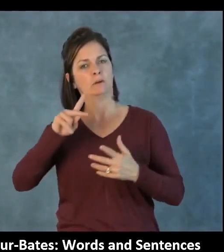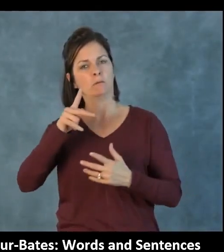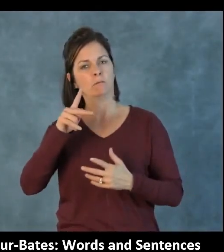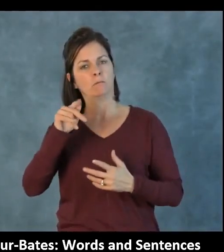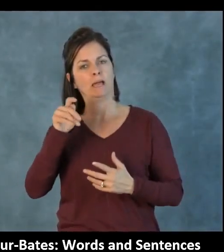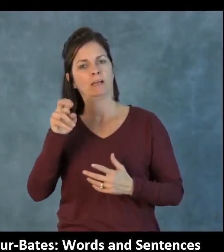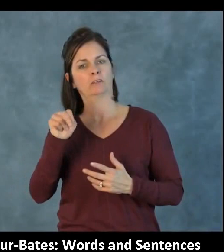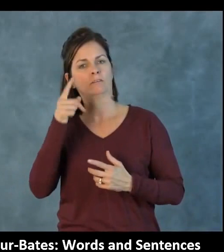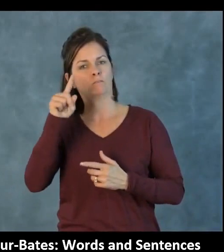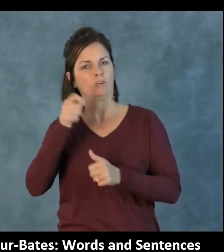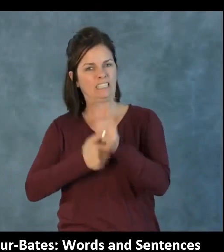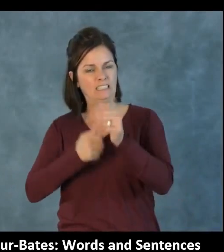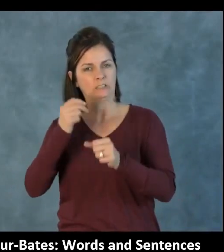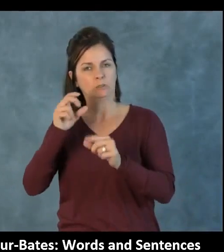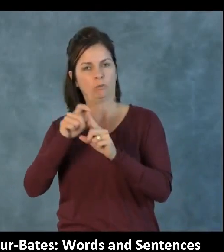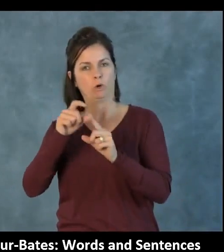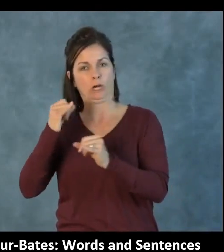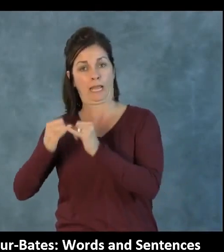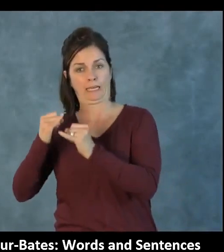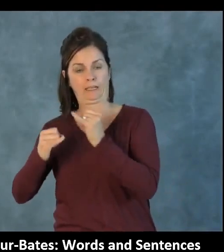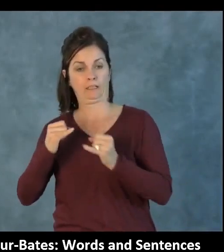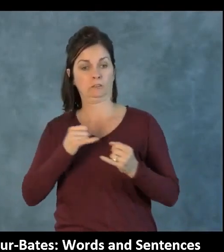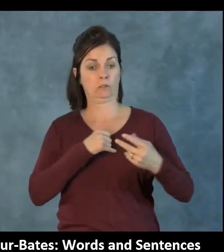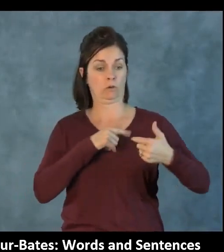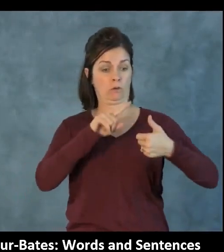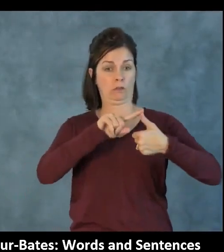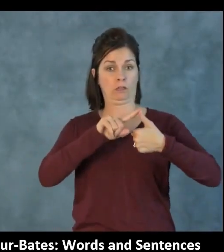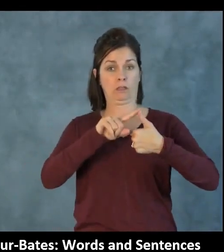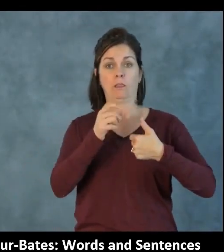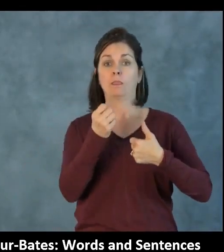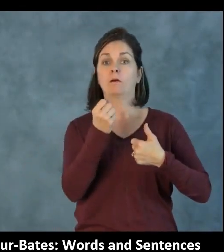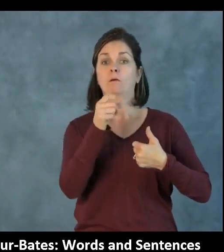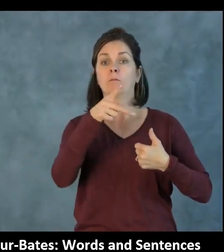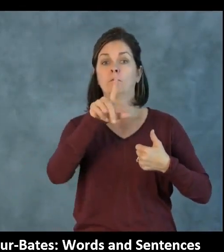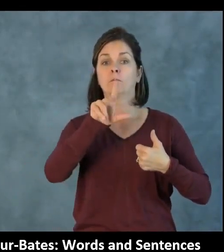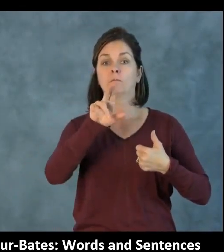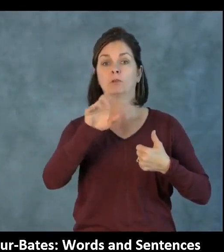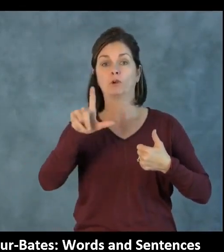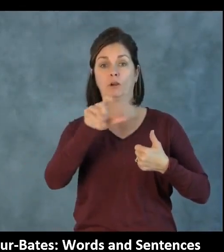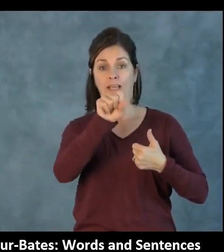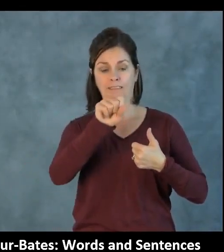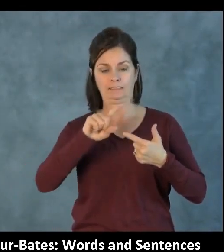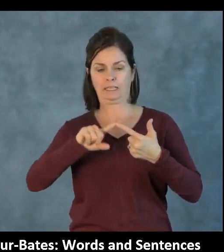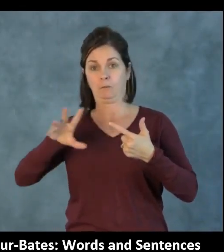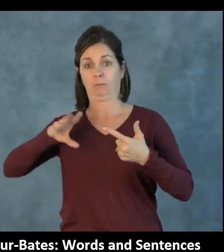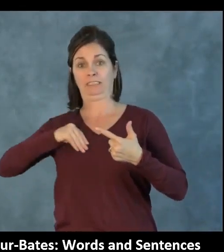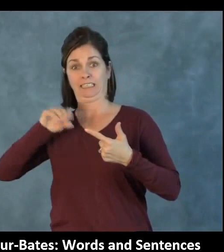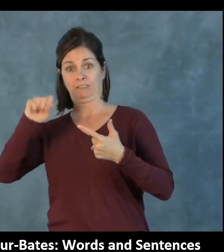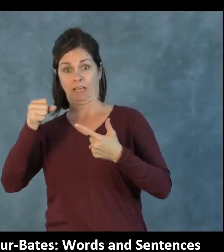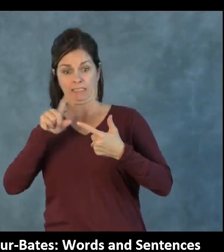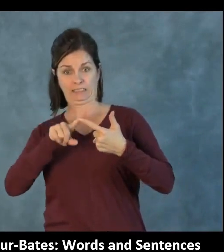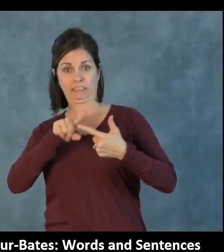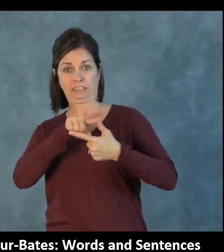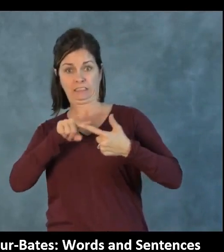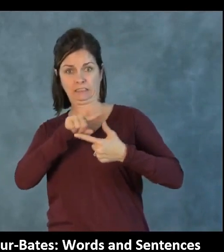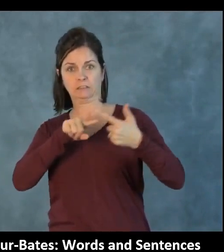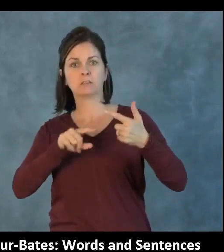For the first two the Plural -s and the Possessive -s, the majority of children at 27 months